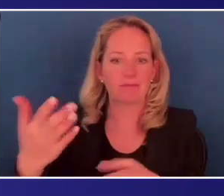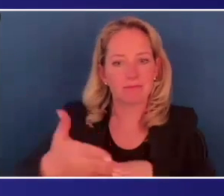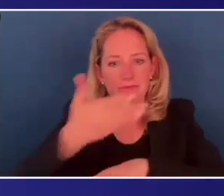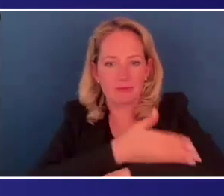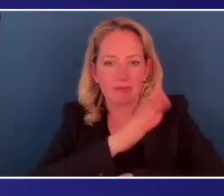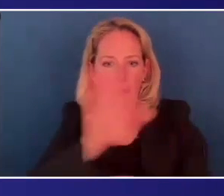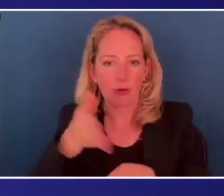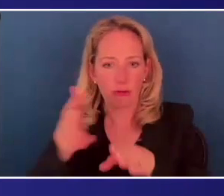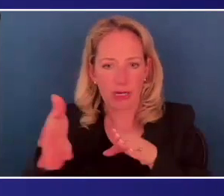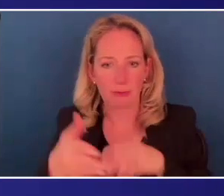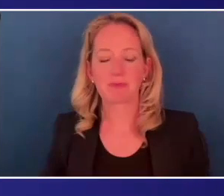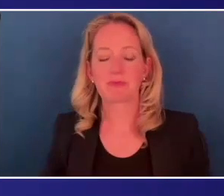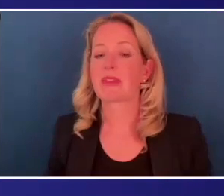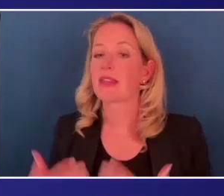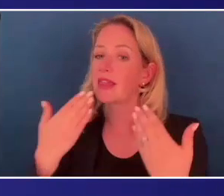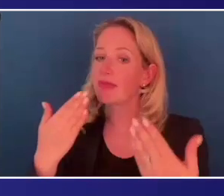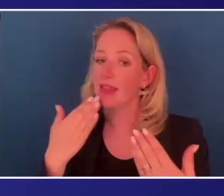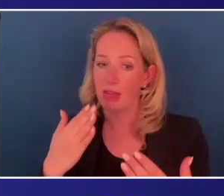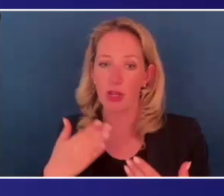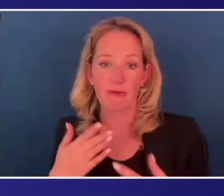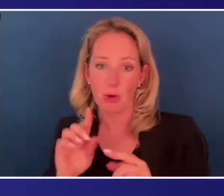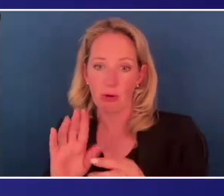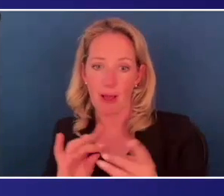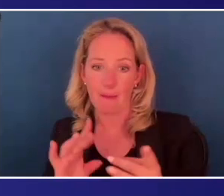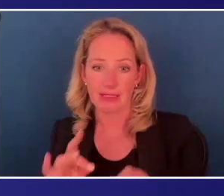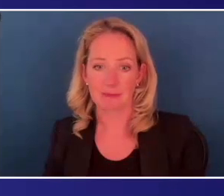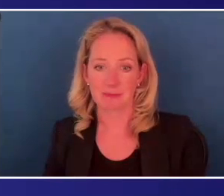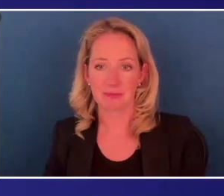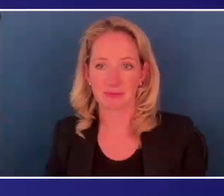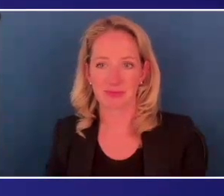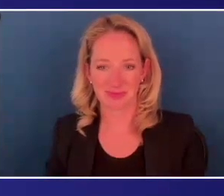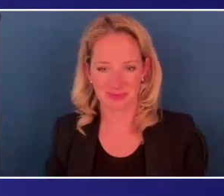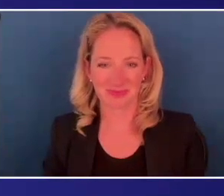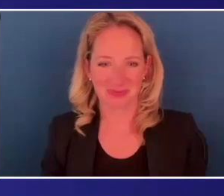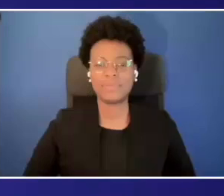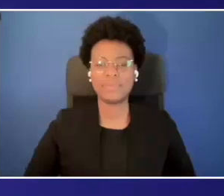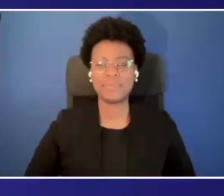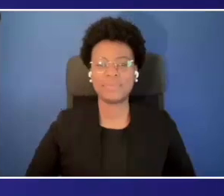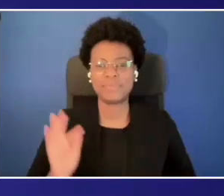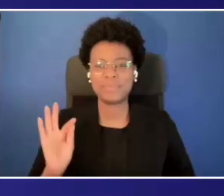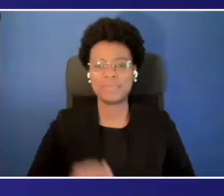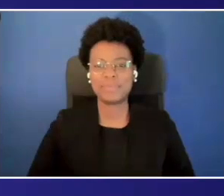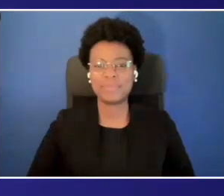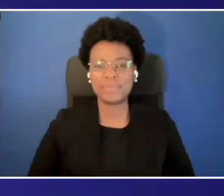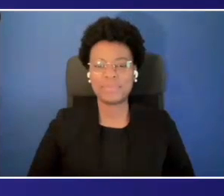Thank you. For your comments.